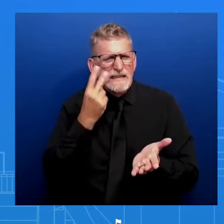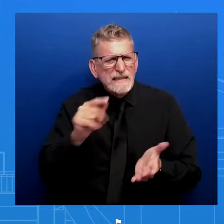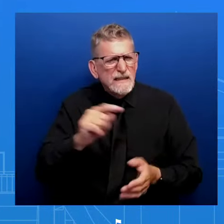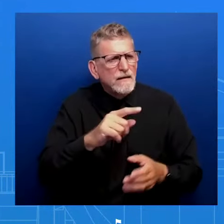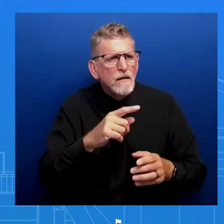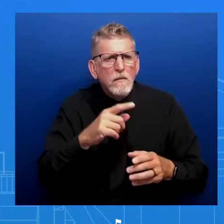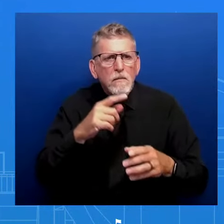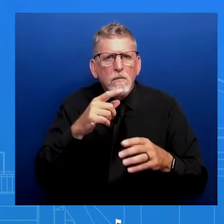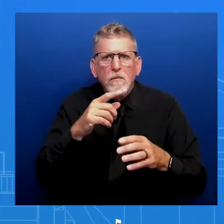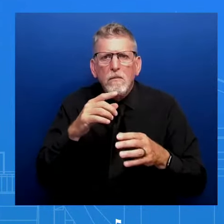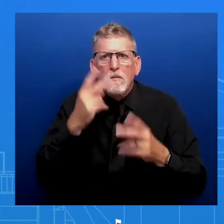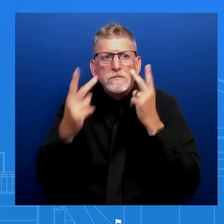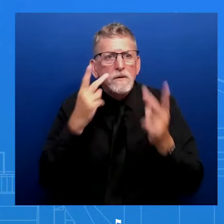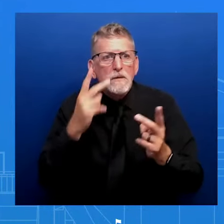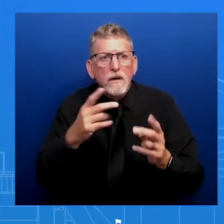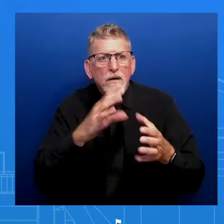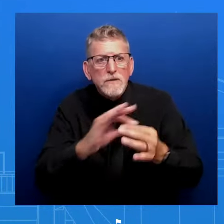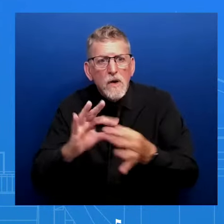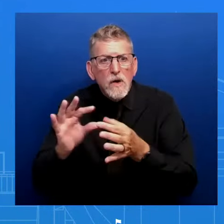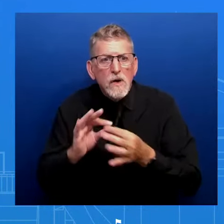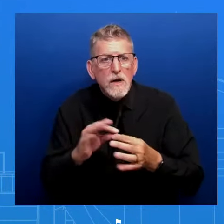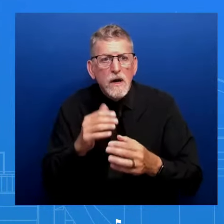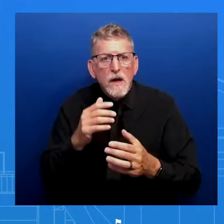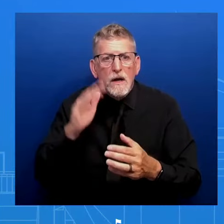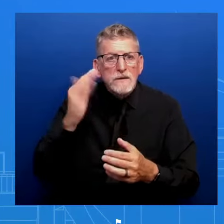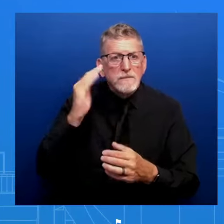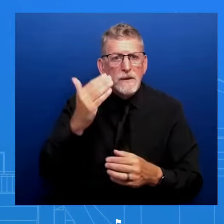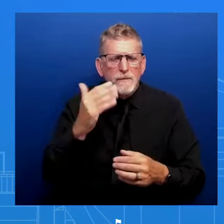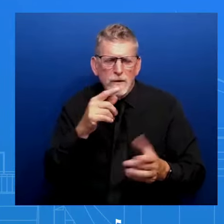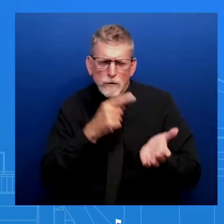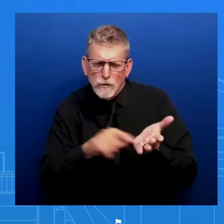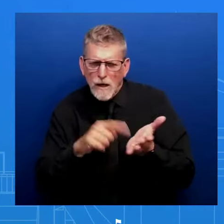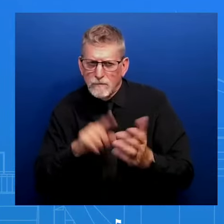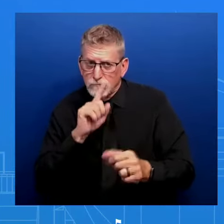that the sightings by pilots were serious enough to be --